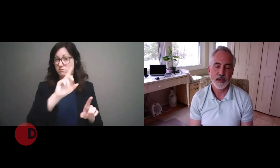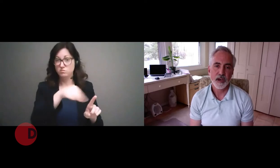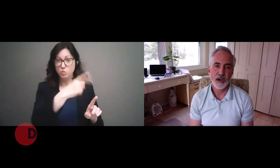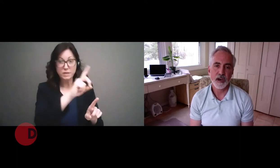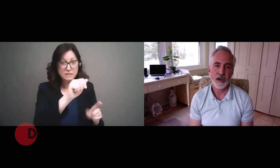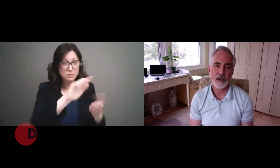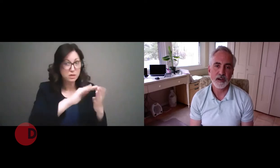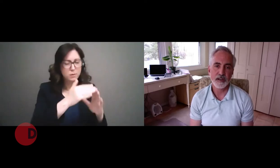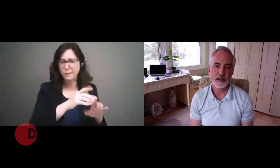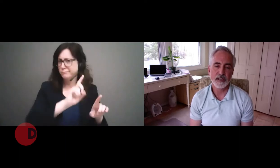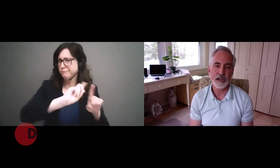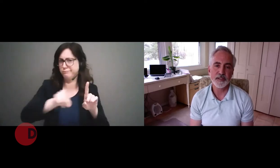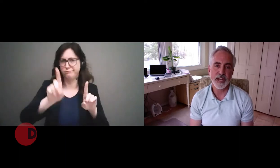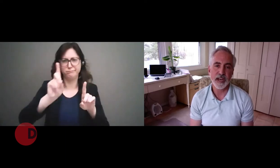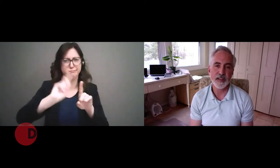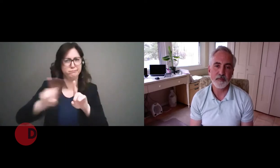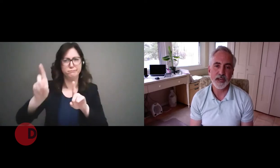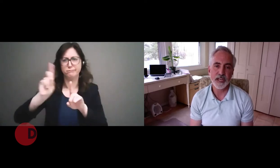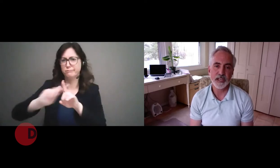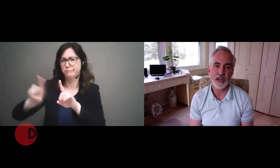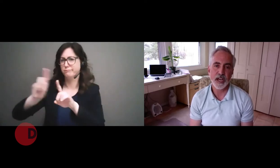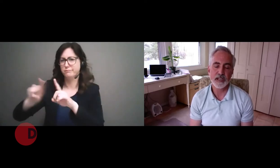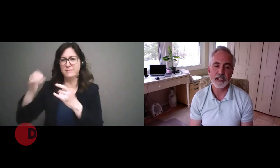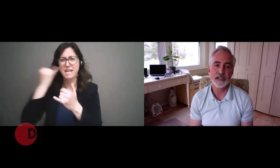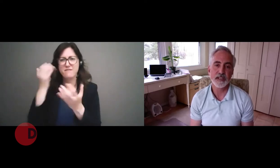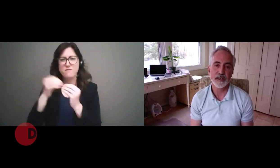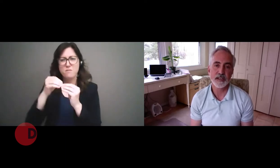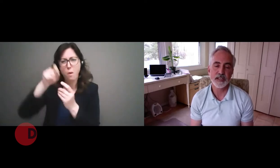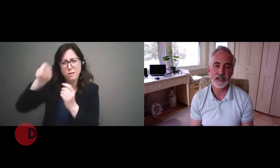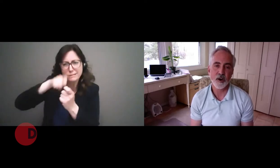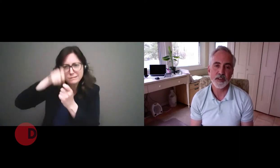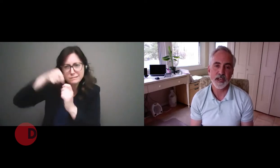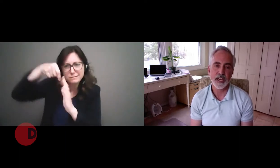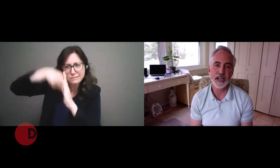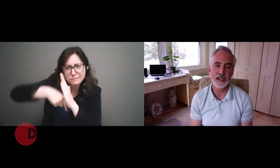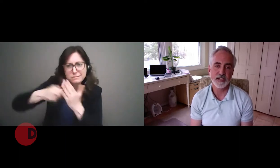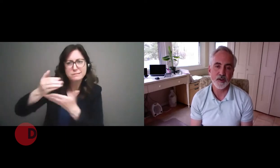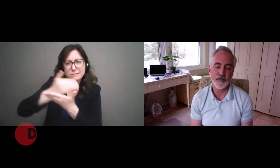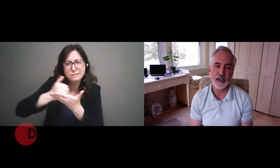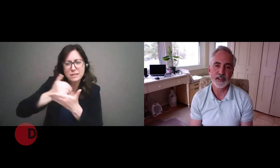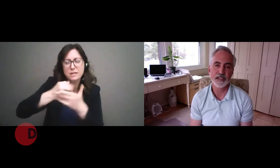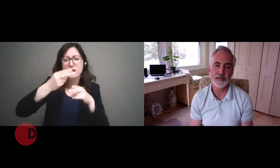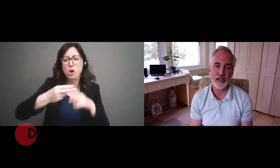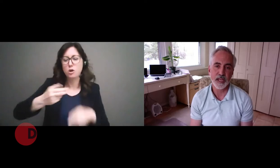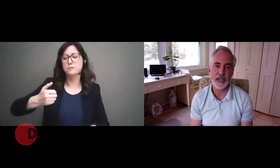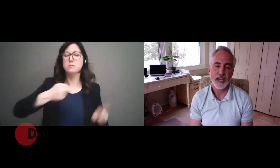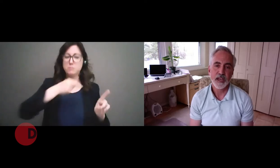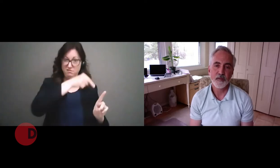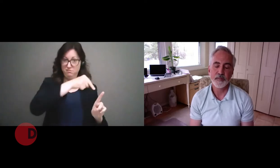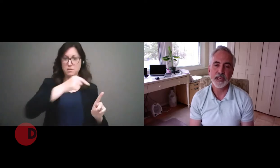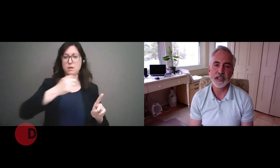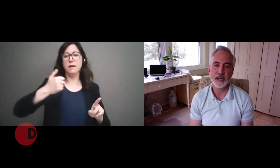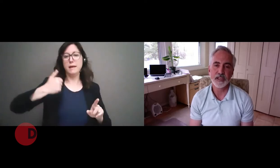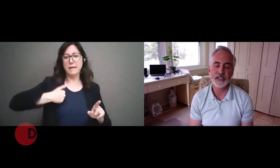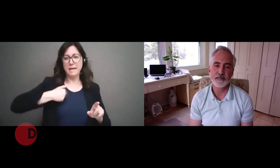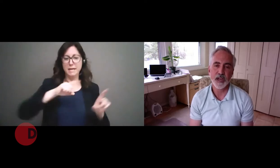The "Canadian Survey on Disability" will be distributed in the year 2022.